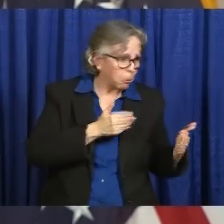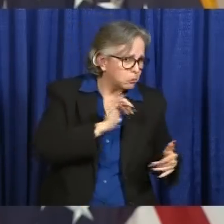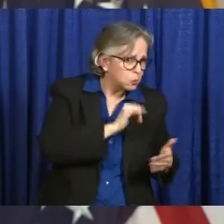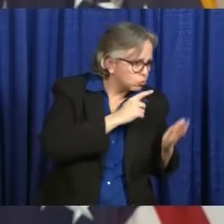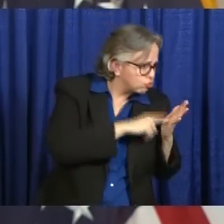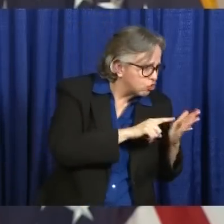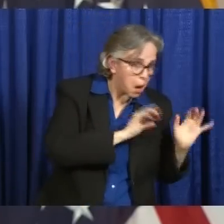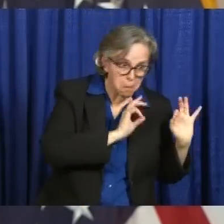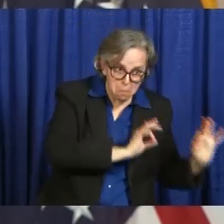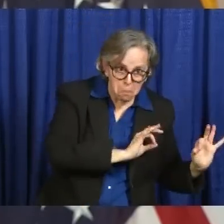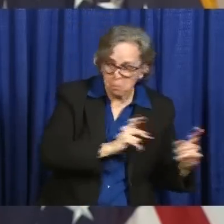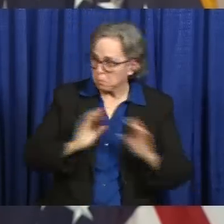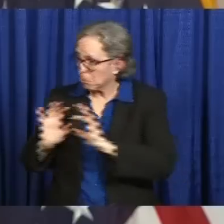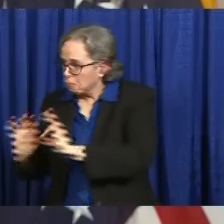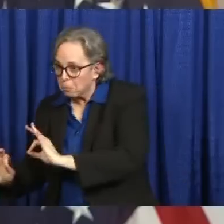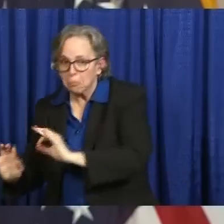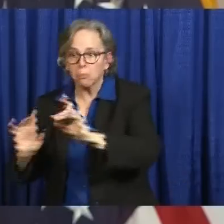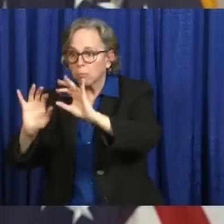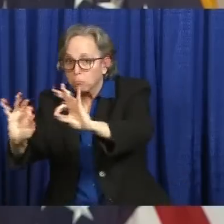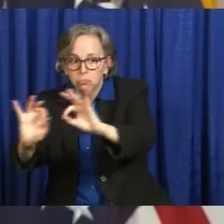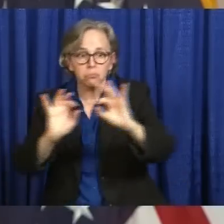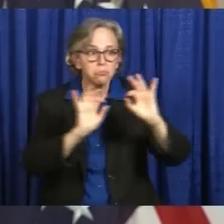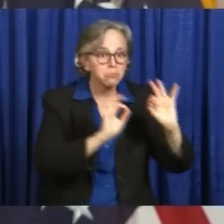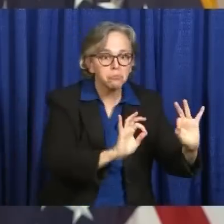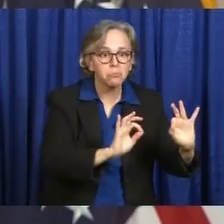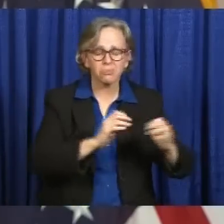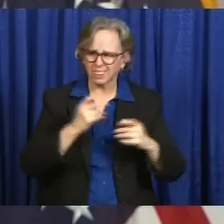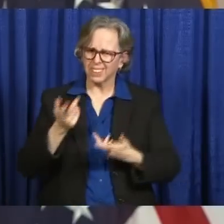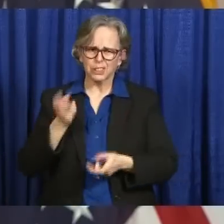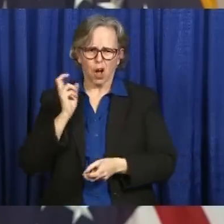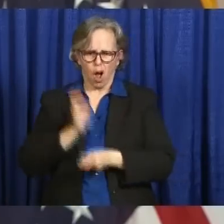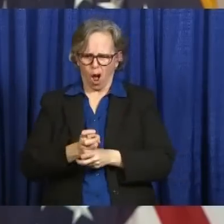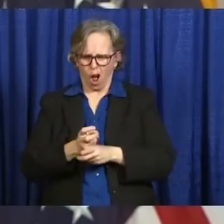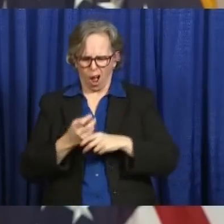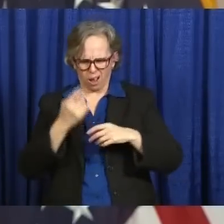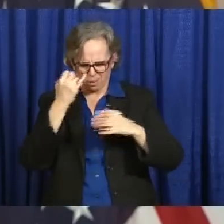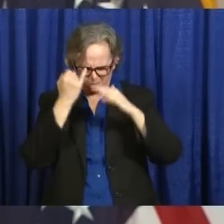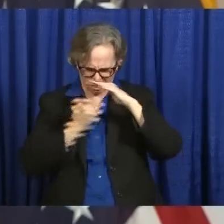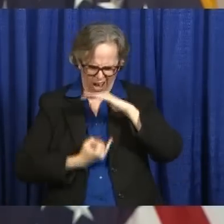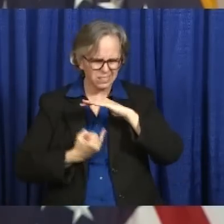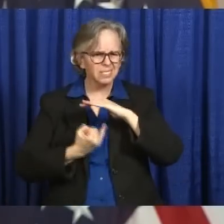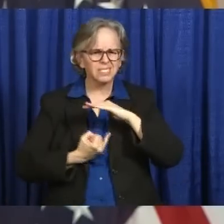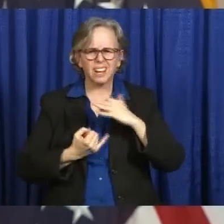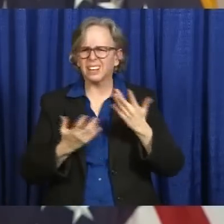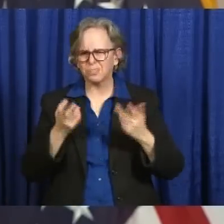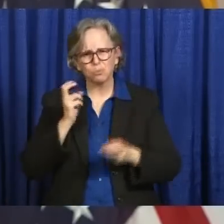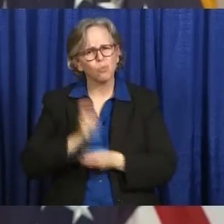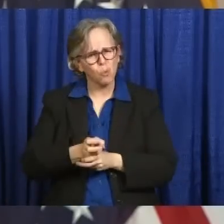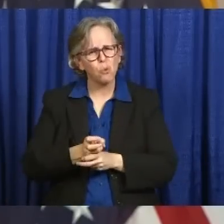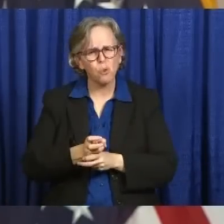I WANT TO EMPHASIZE CHECKING ON FRIENDS, FAMILY AND NEIGHBORS WHO LIVE ALONE. THAT IS REALLY IMPORTANT RIGHT NOW. IT CAN BE